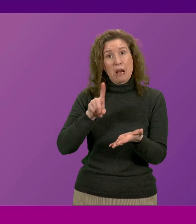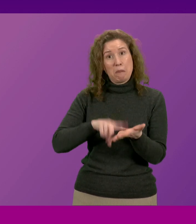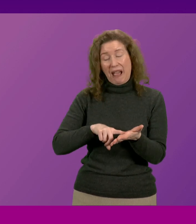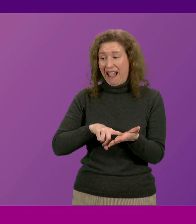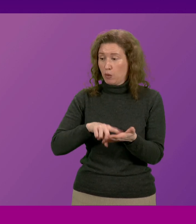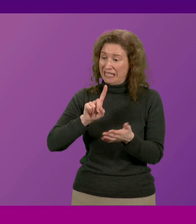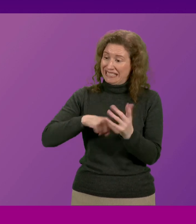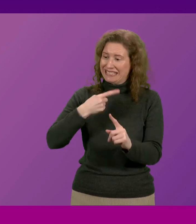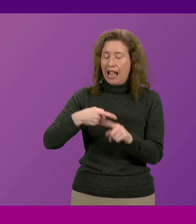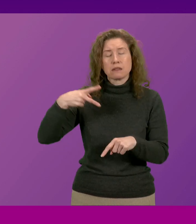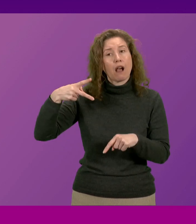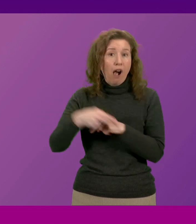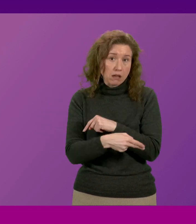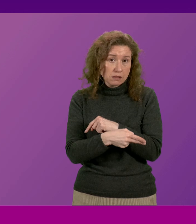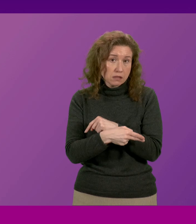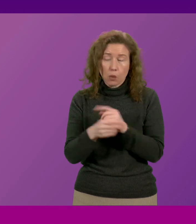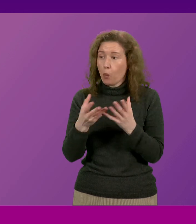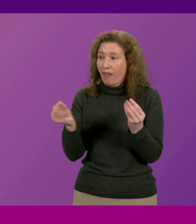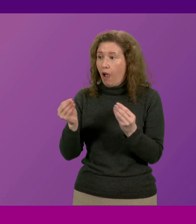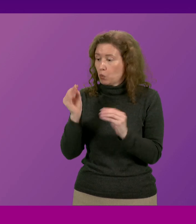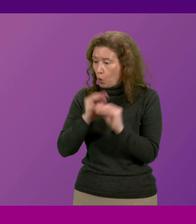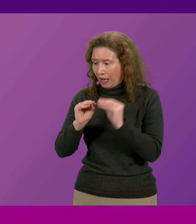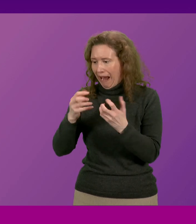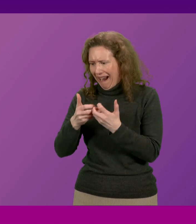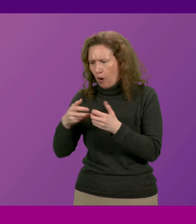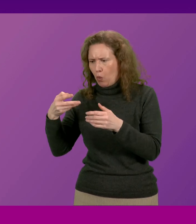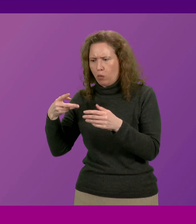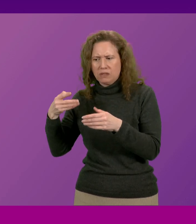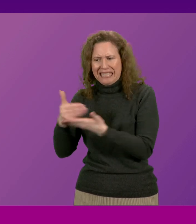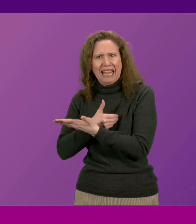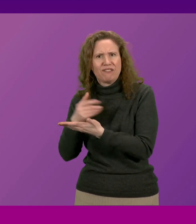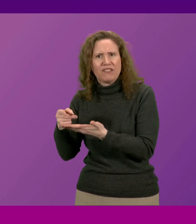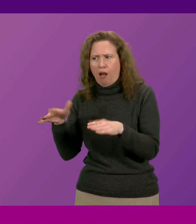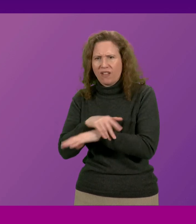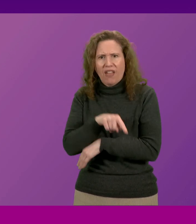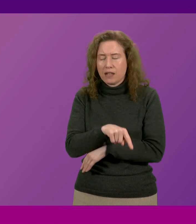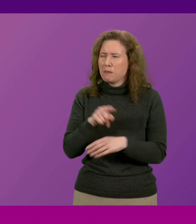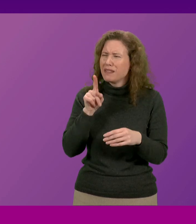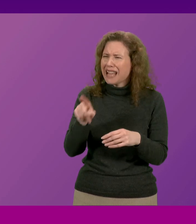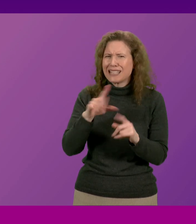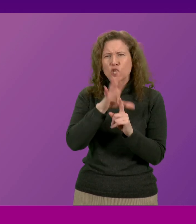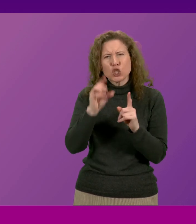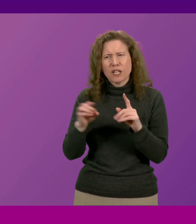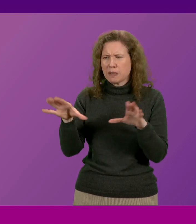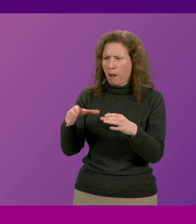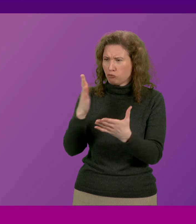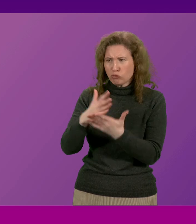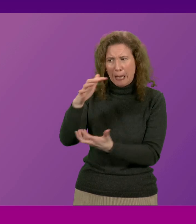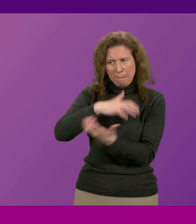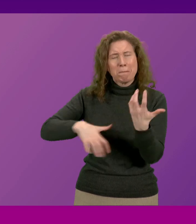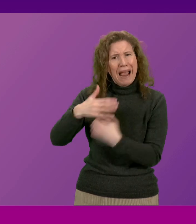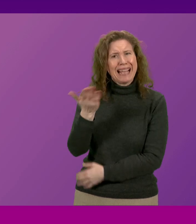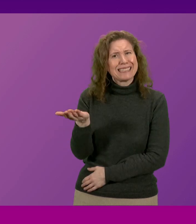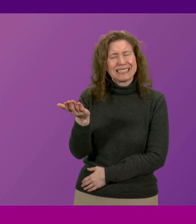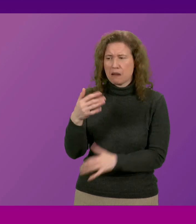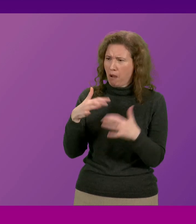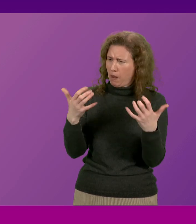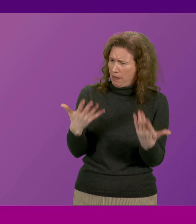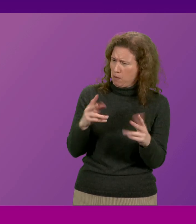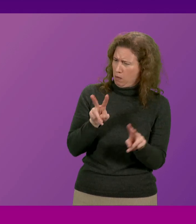cut. This is where the Conservative Party is really in a mess in Parliament just now.